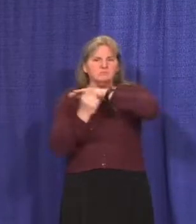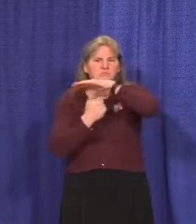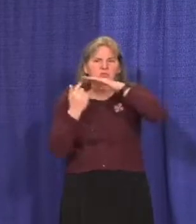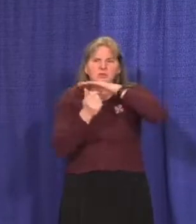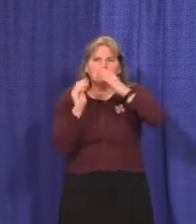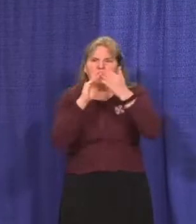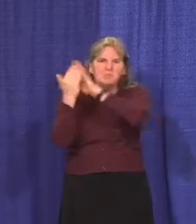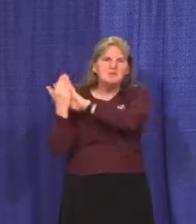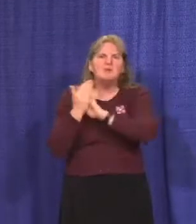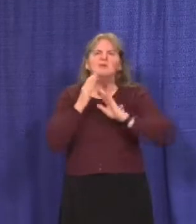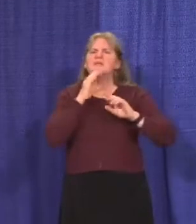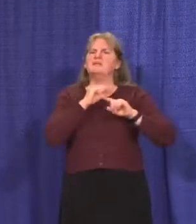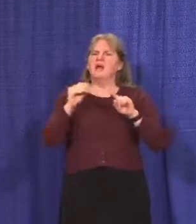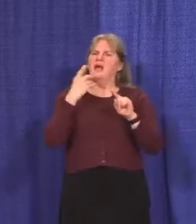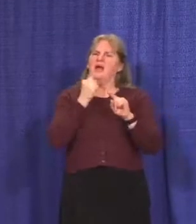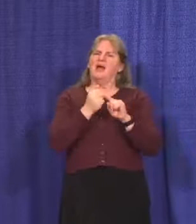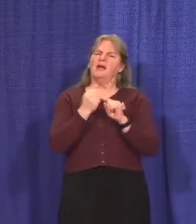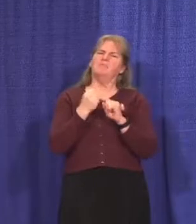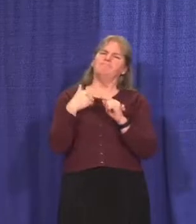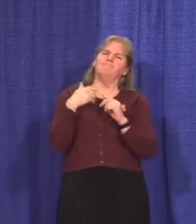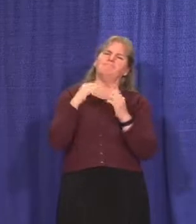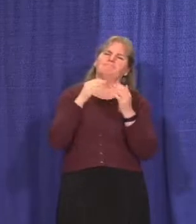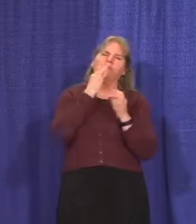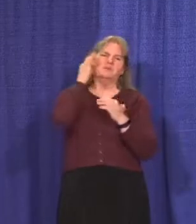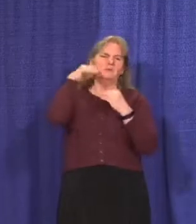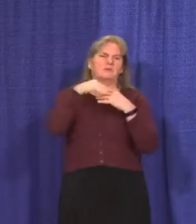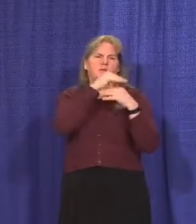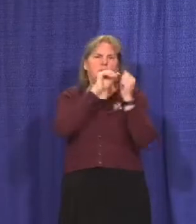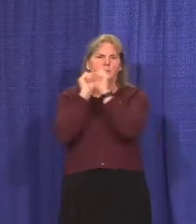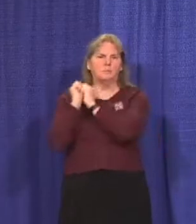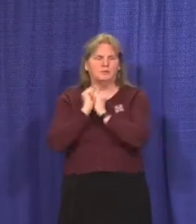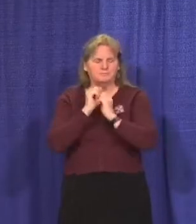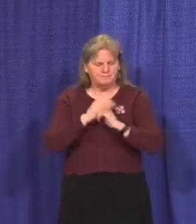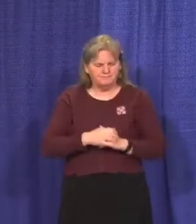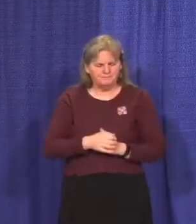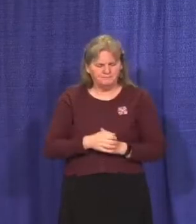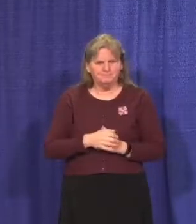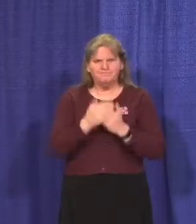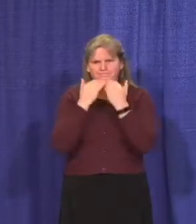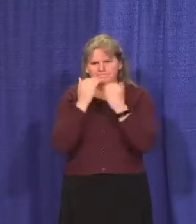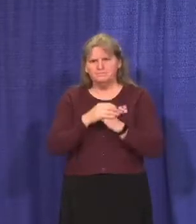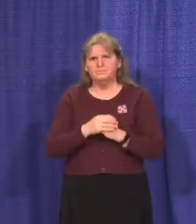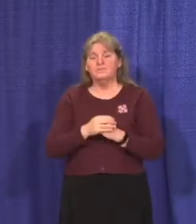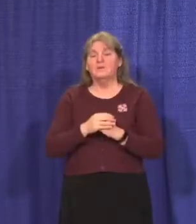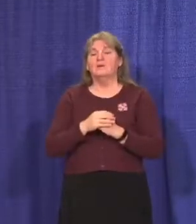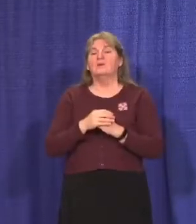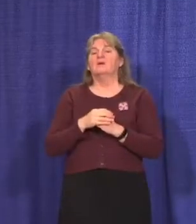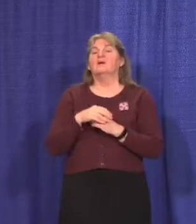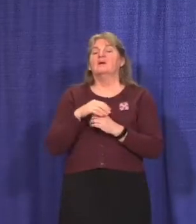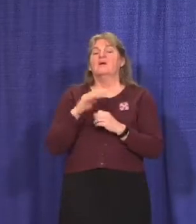assurances we will receive our full allotment in the first quarter of 2,021.